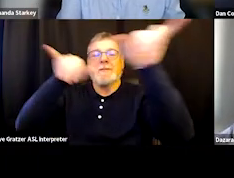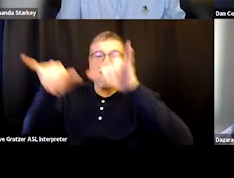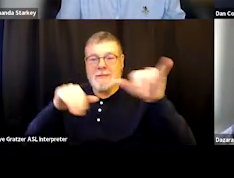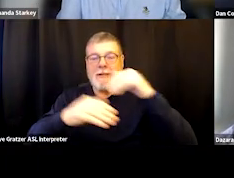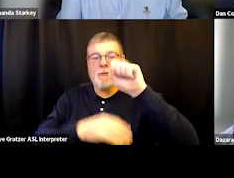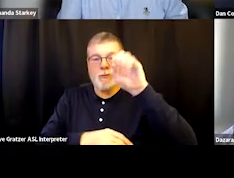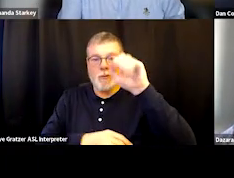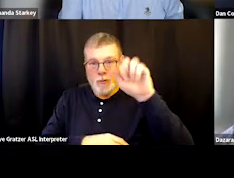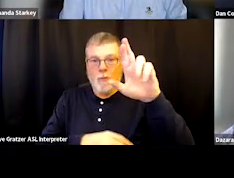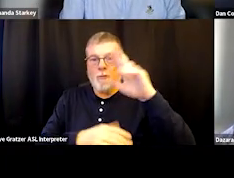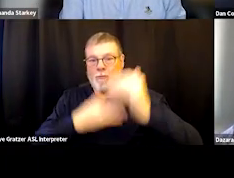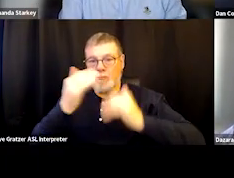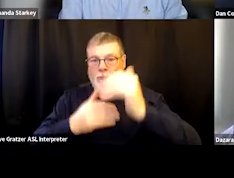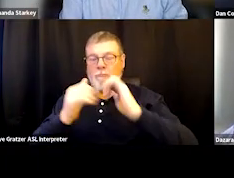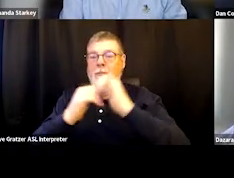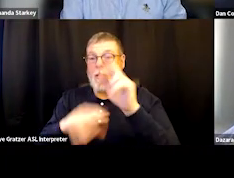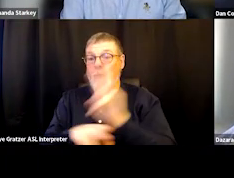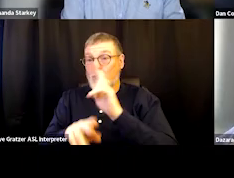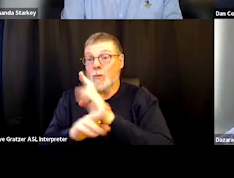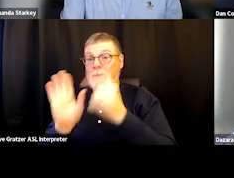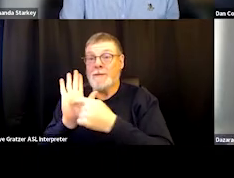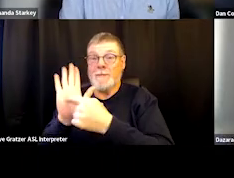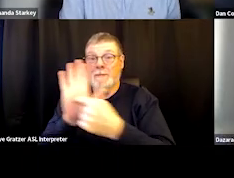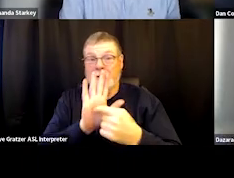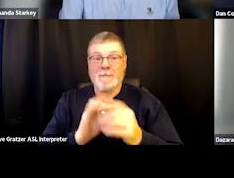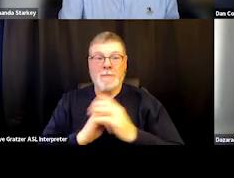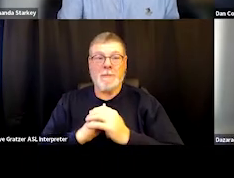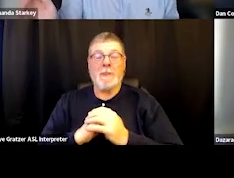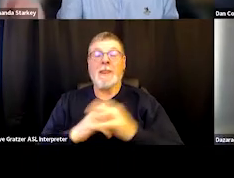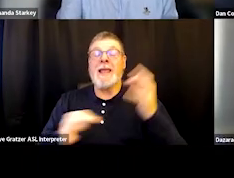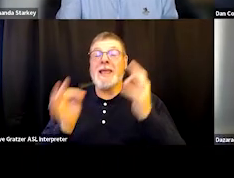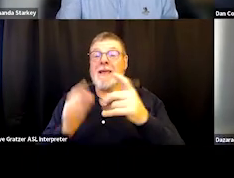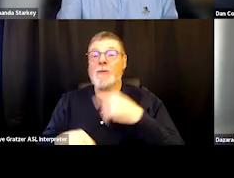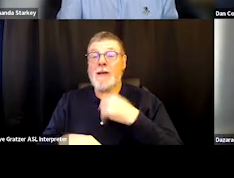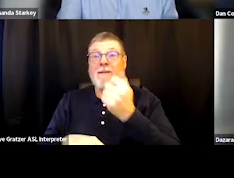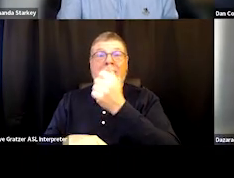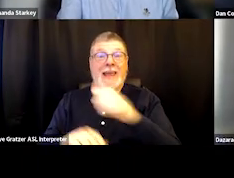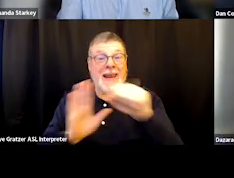and how to use the model in this review session. If you have any state-specific questions